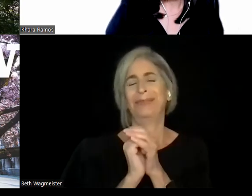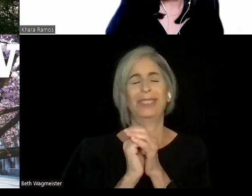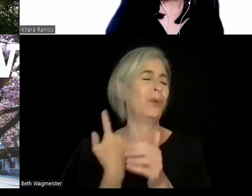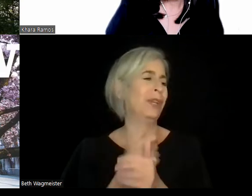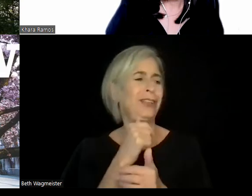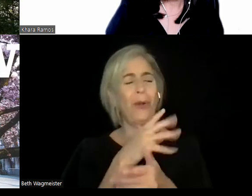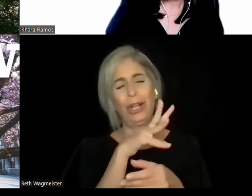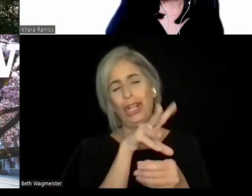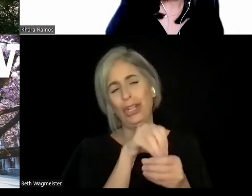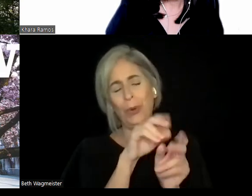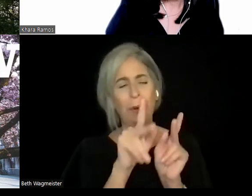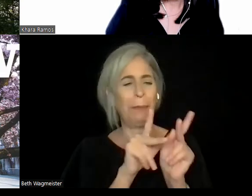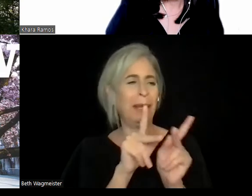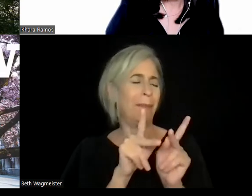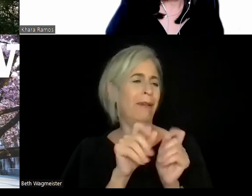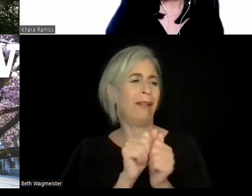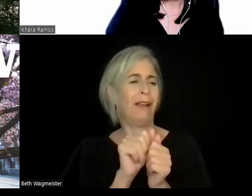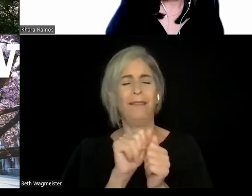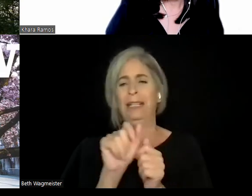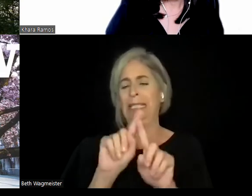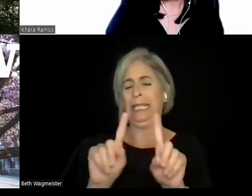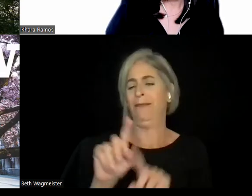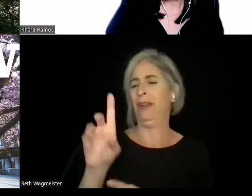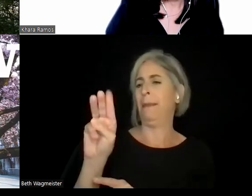in evaluating the grants, there is often an